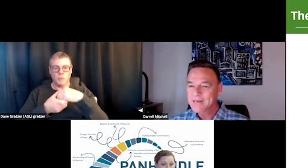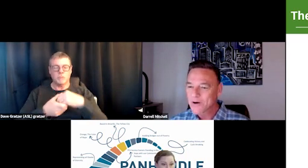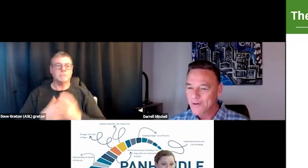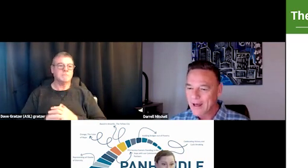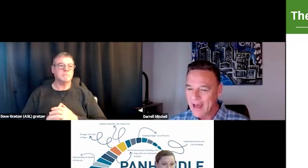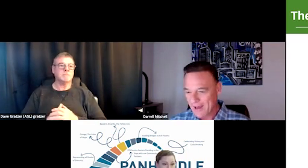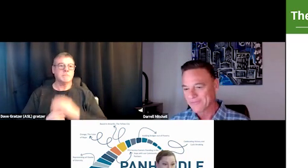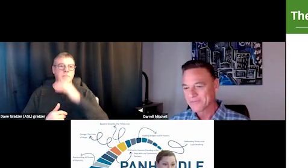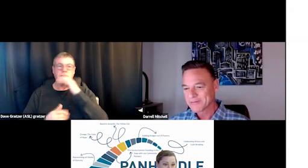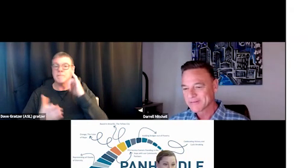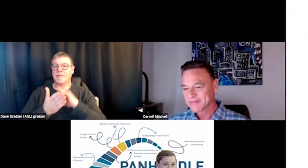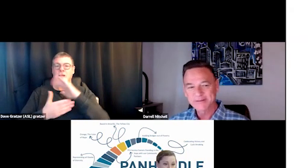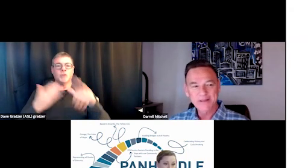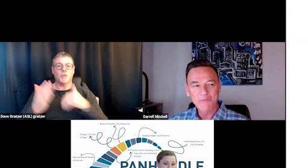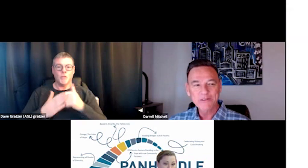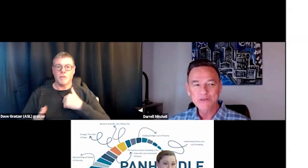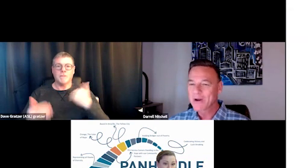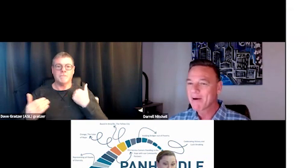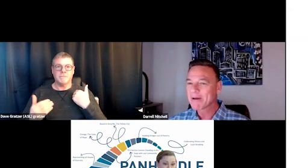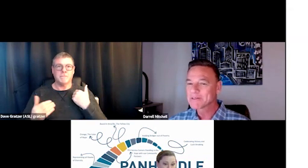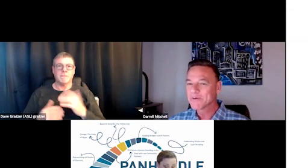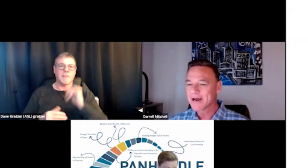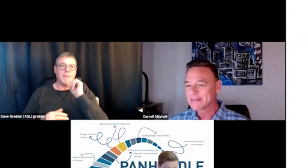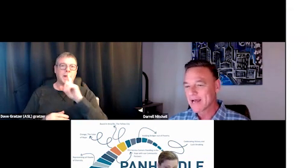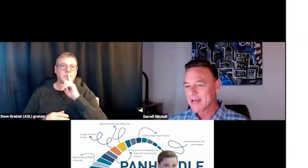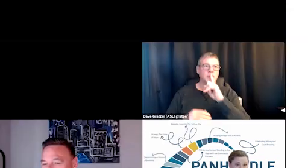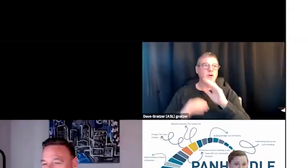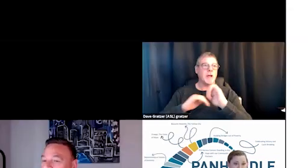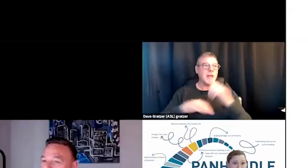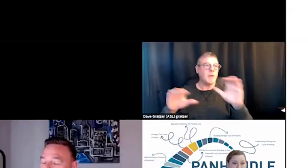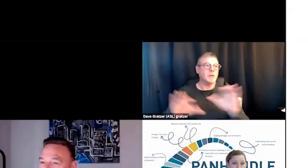That is all I have. I wasn't sure how I was doing on time, Rachel,